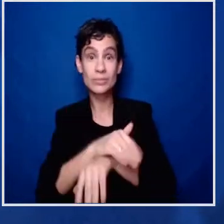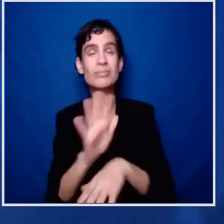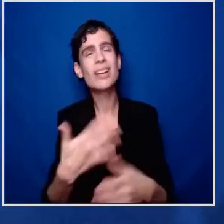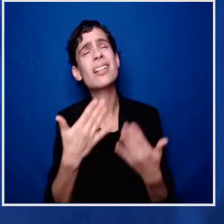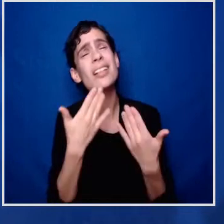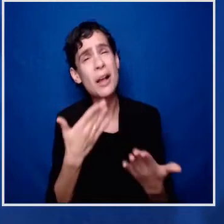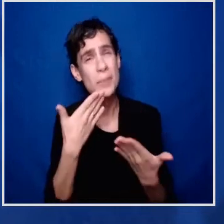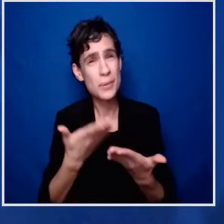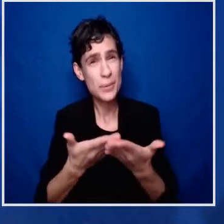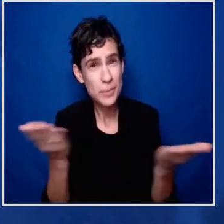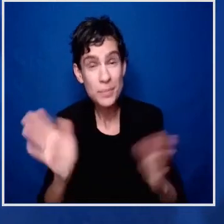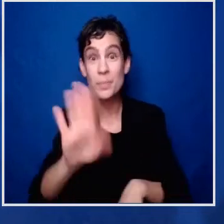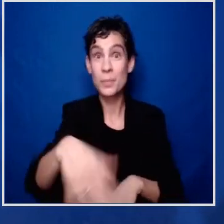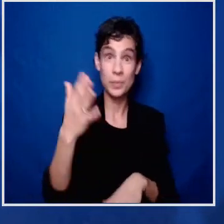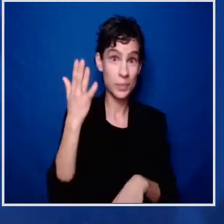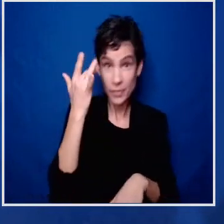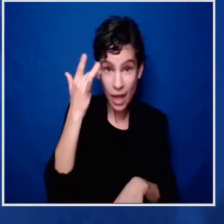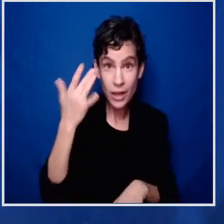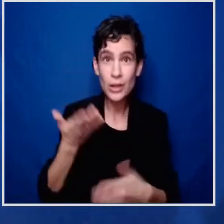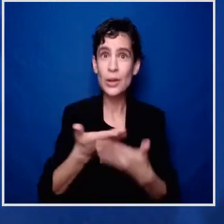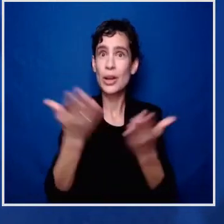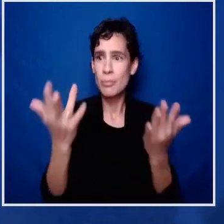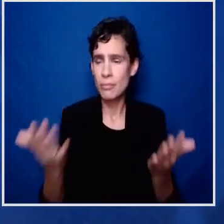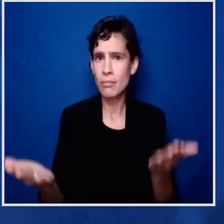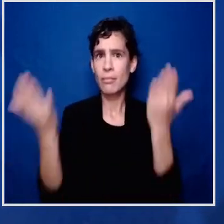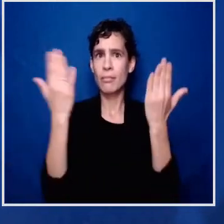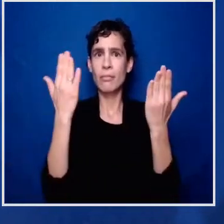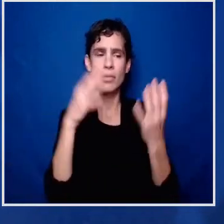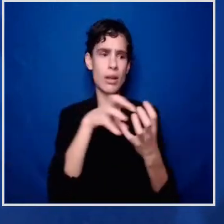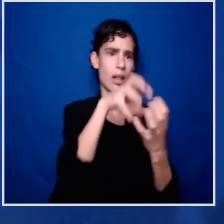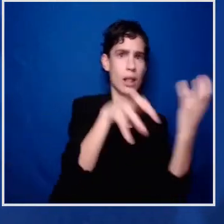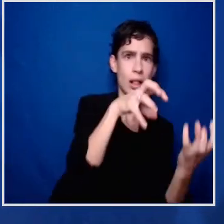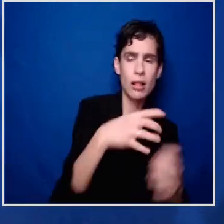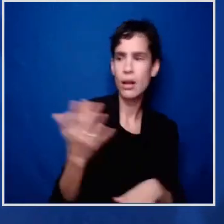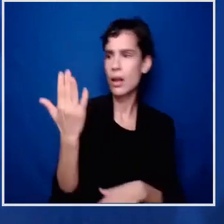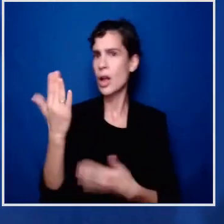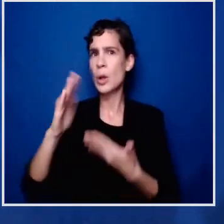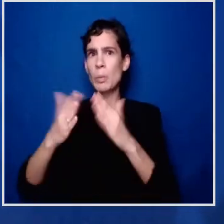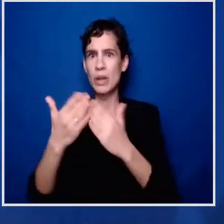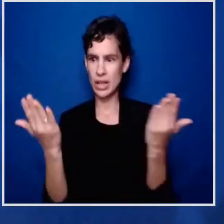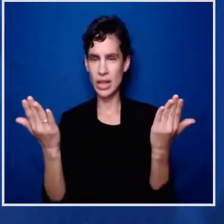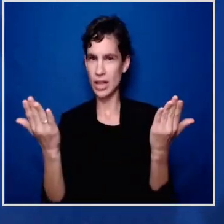ARE WATCHING TONIGHT FOR CHOOSING COMMUNITY. AND NOW, I WOULD LOVE FOR YOU